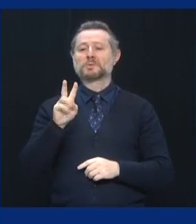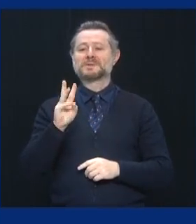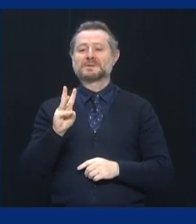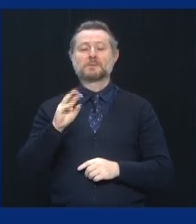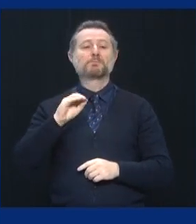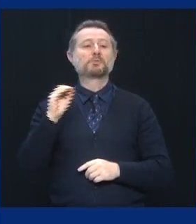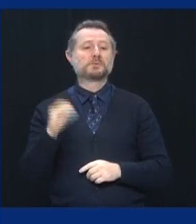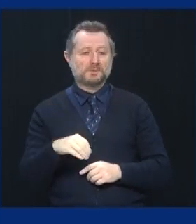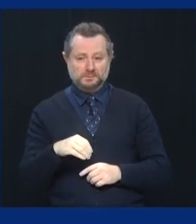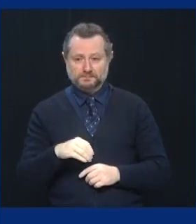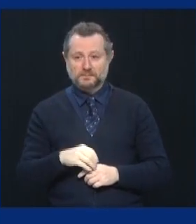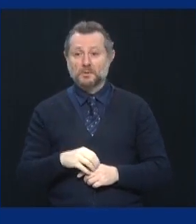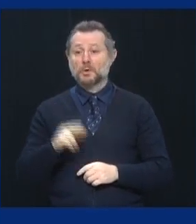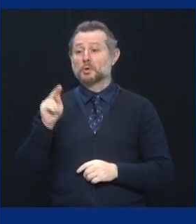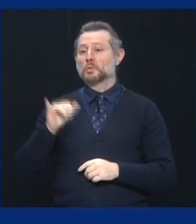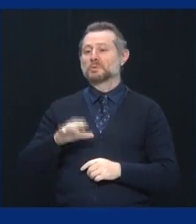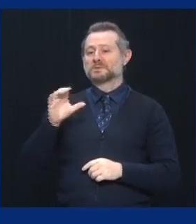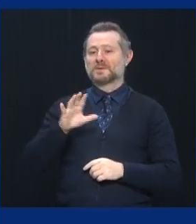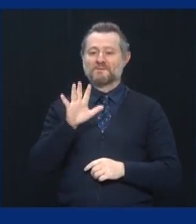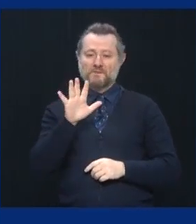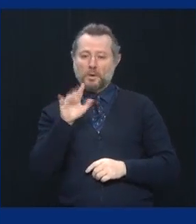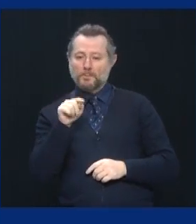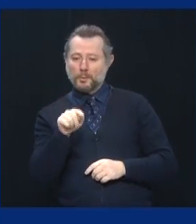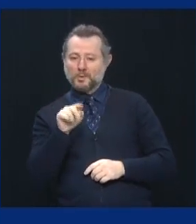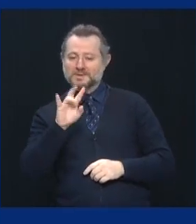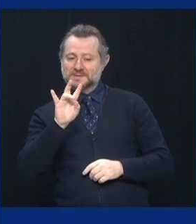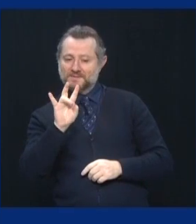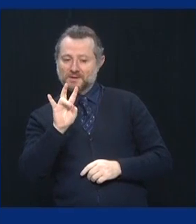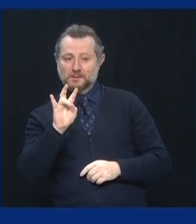TODAY IS DAY 329.